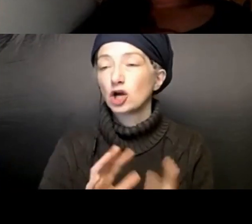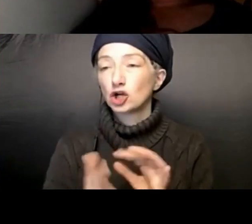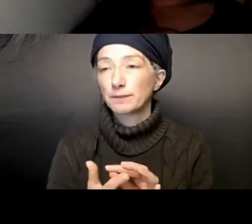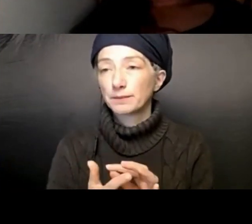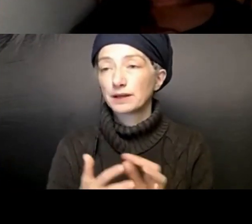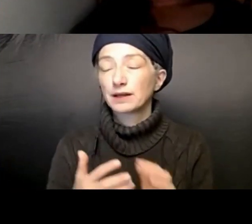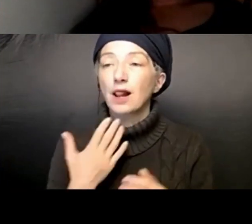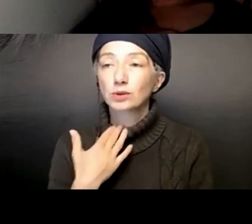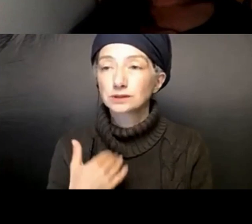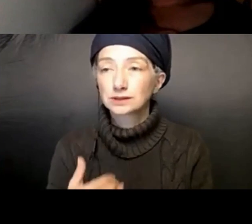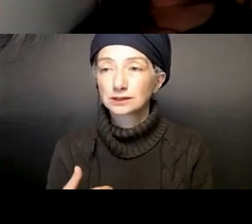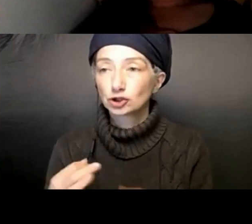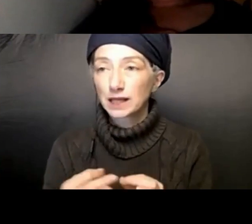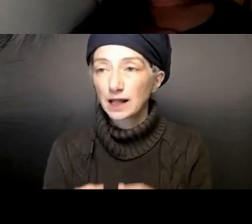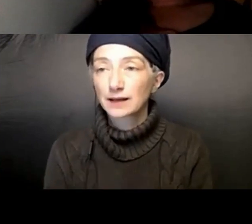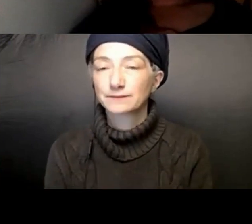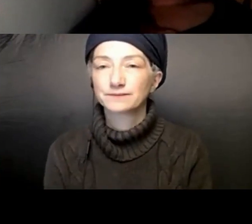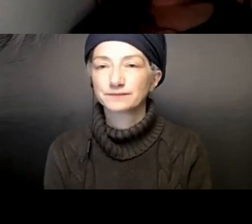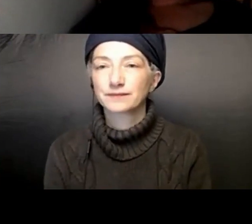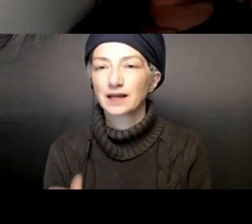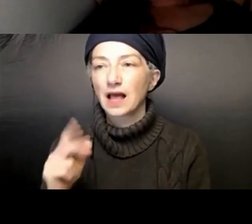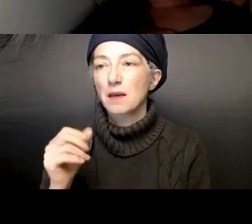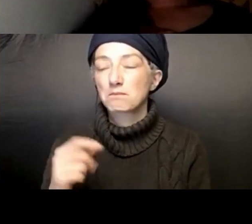Edwin Ramirez: This is Edwin speaking. I do not know the game.